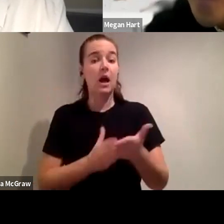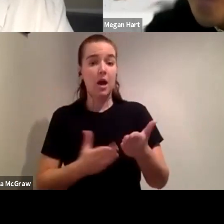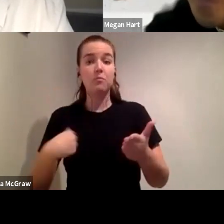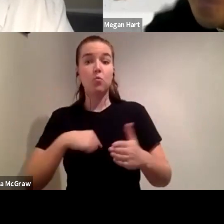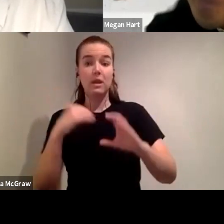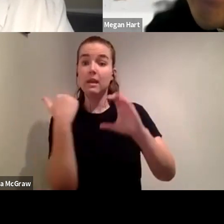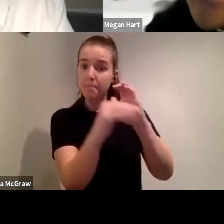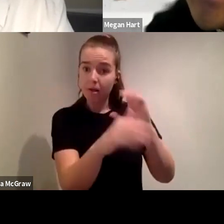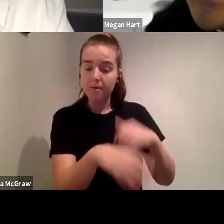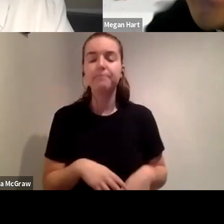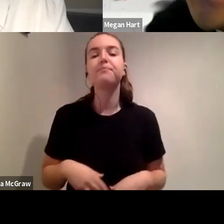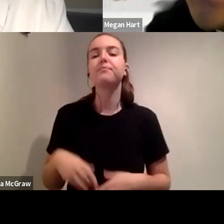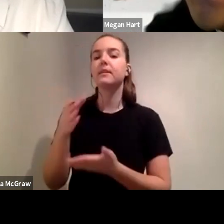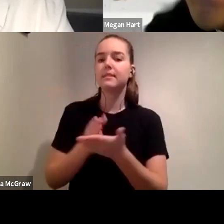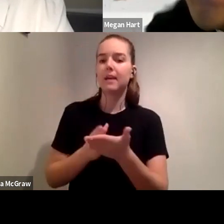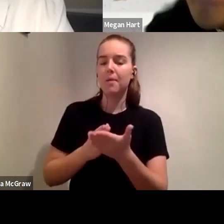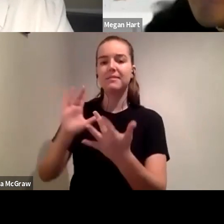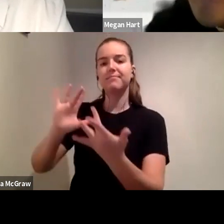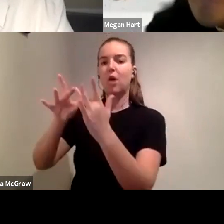In keeping that lens. How can we assess their skill set? That has resulted in a lot of hands-on exercises.